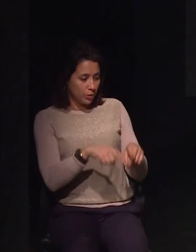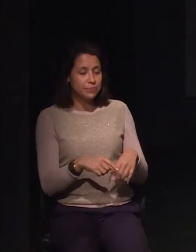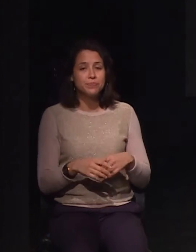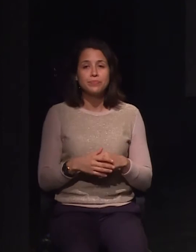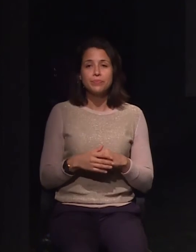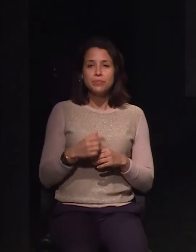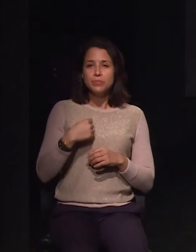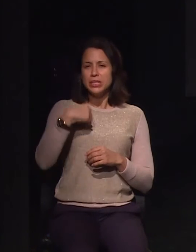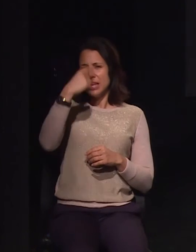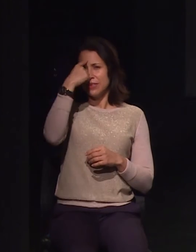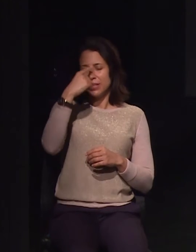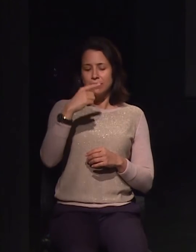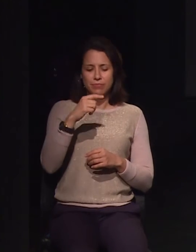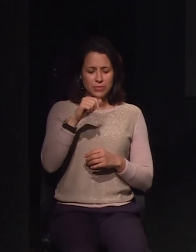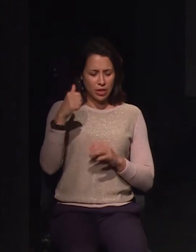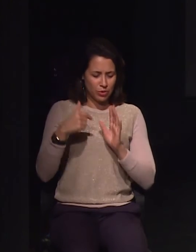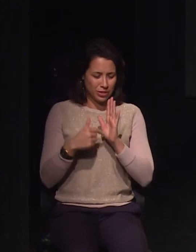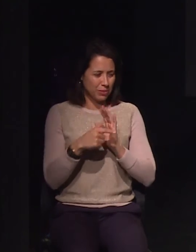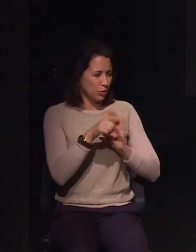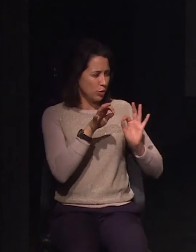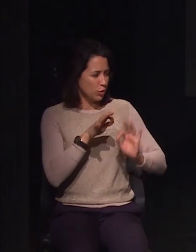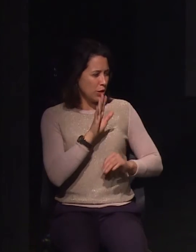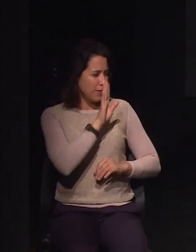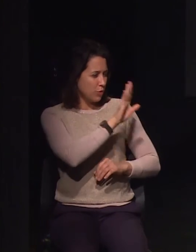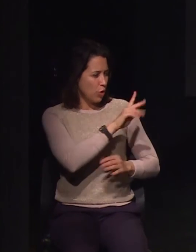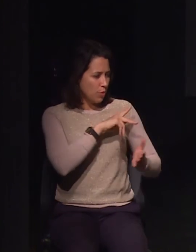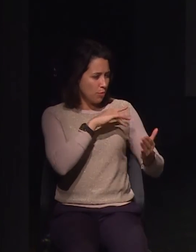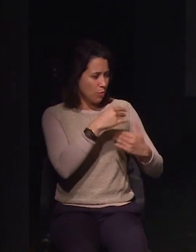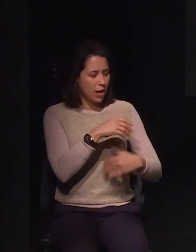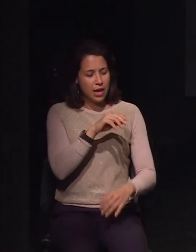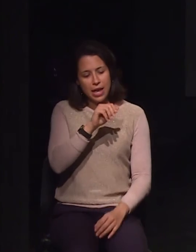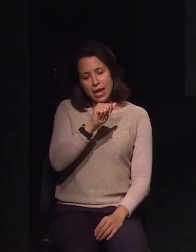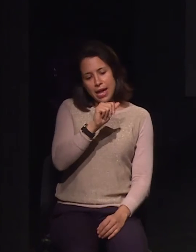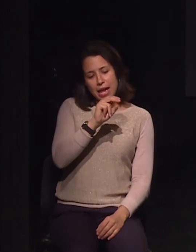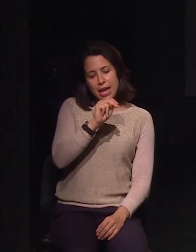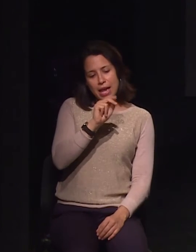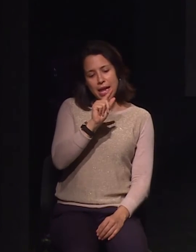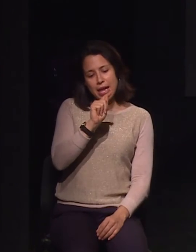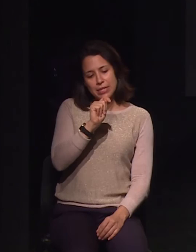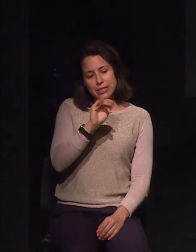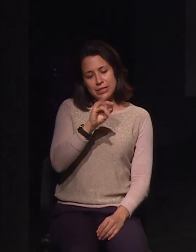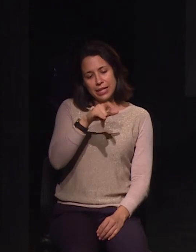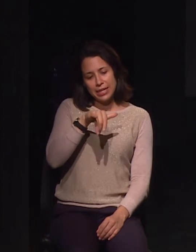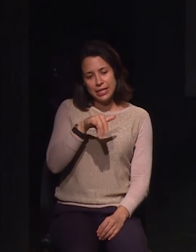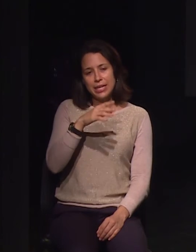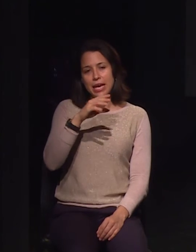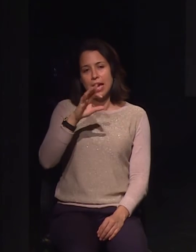your project, called Antigone and Ferguson, you may have a seen a special about it on PBS.